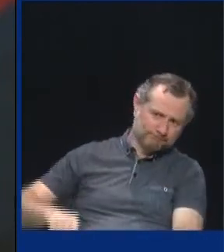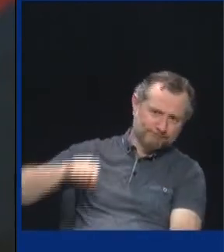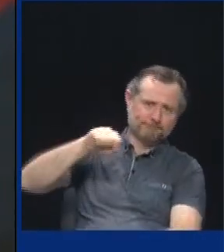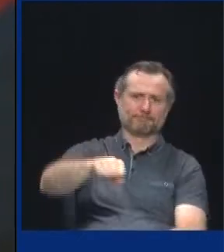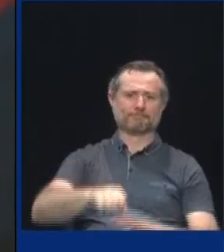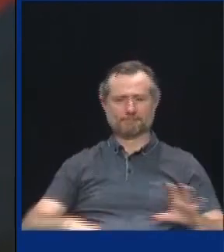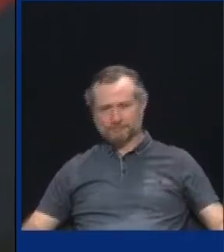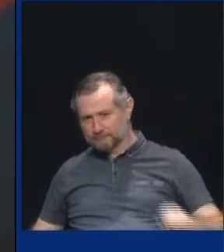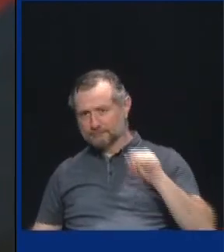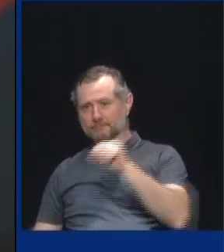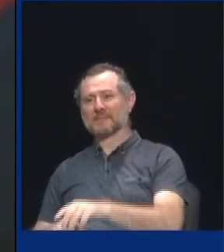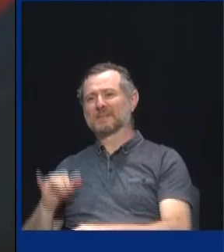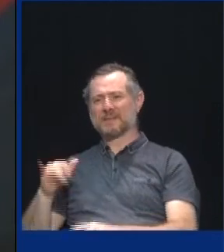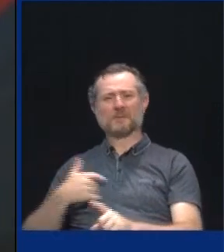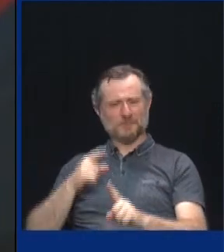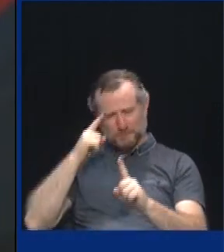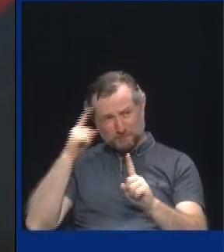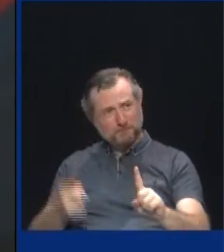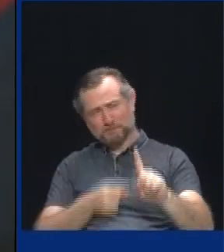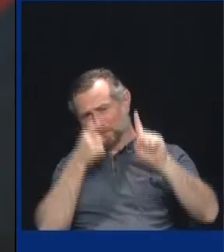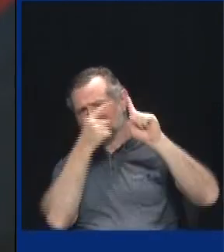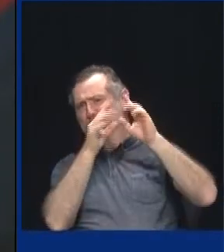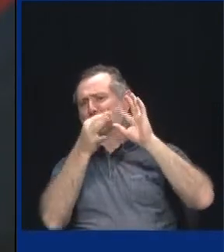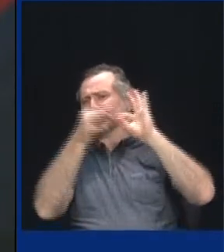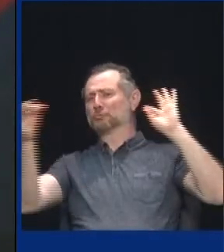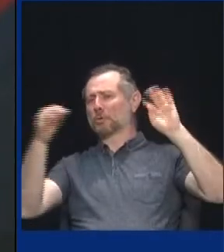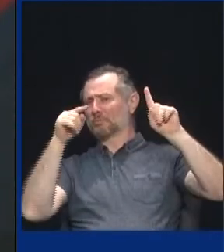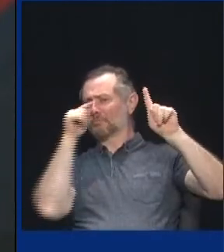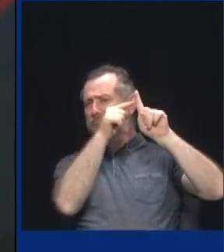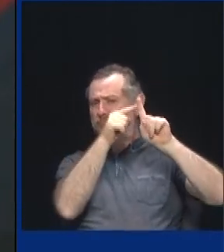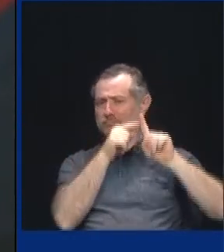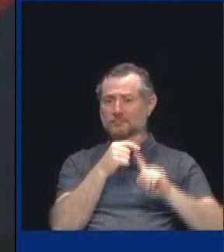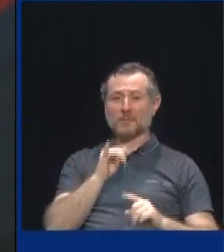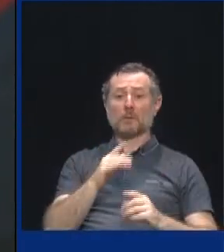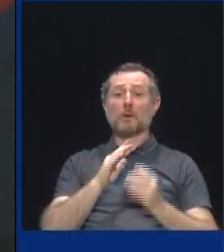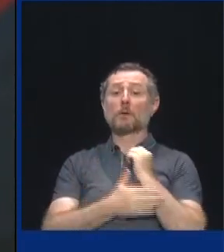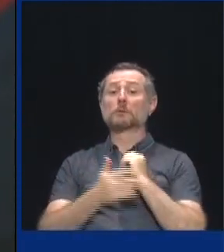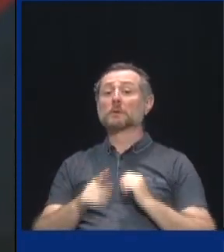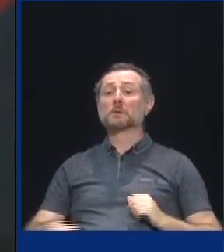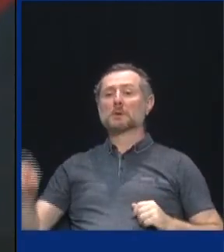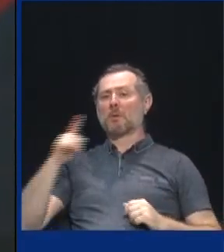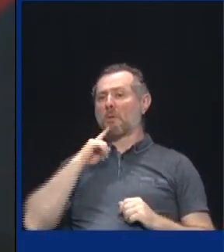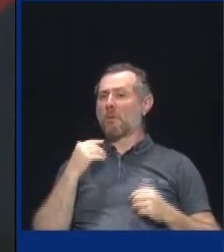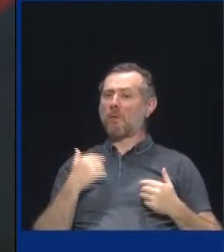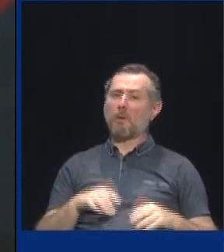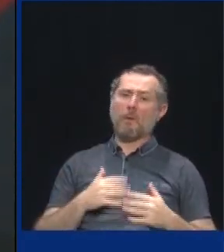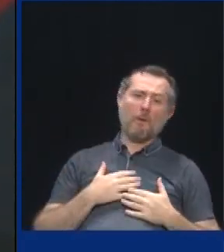PUT THEM IN A CAR AND DRIVE THEM AND GET THAT VACCINE IN THEIR ARM.